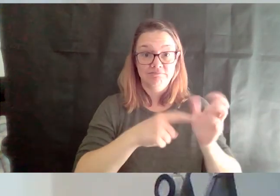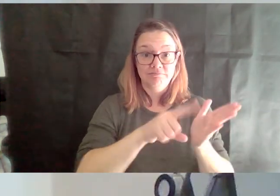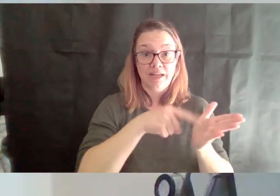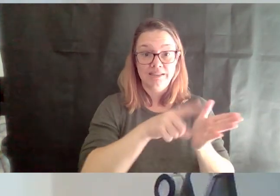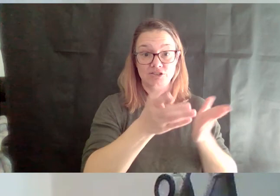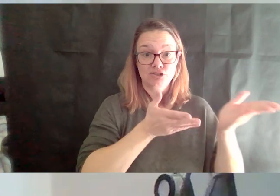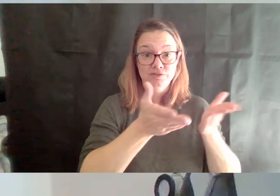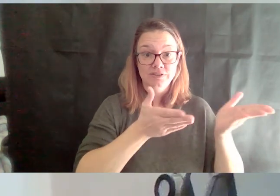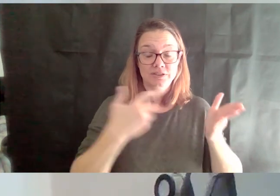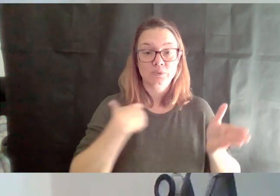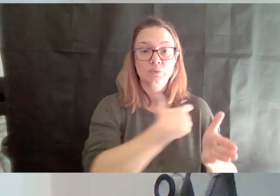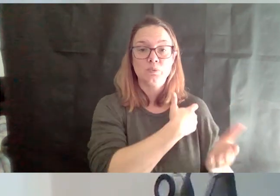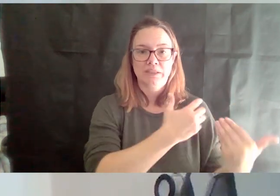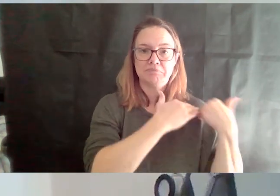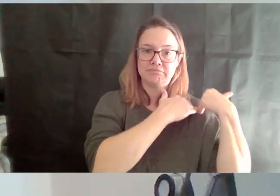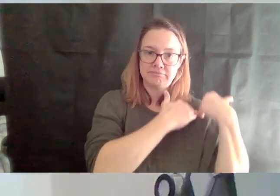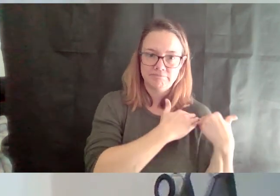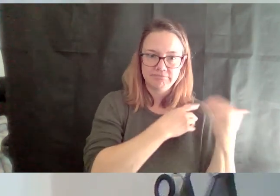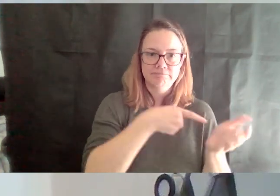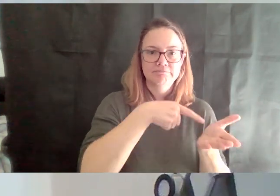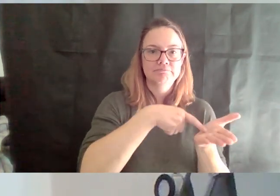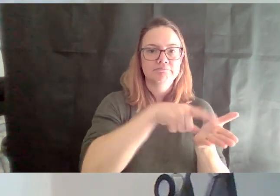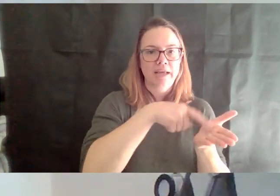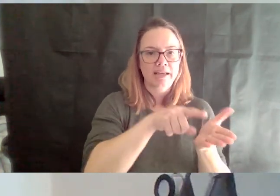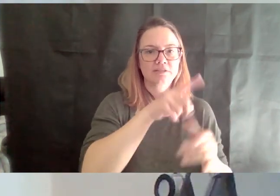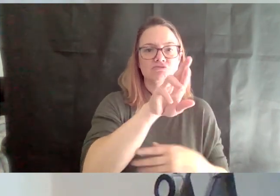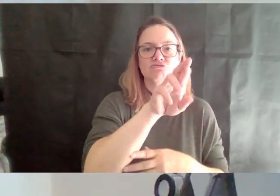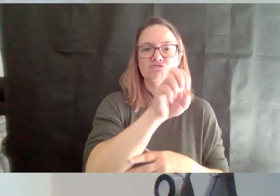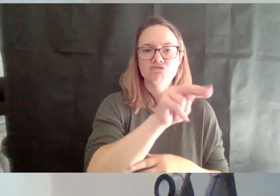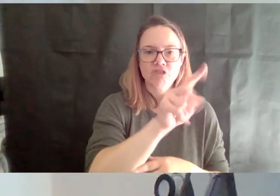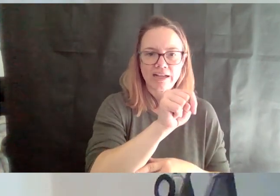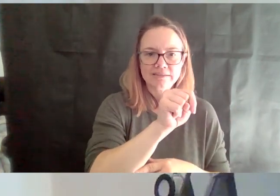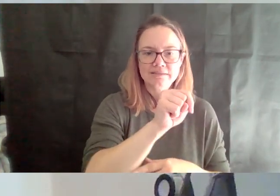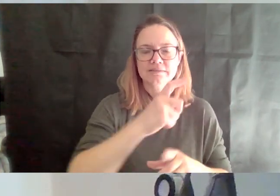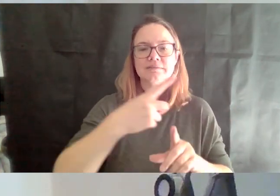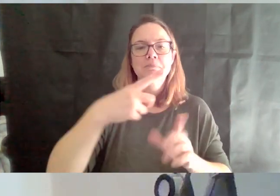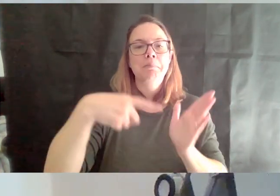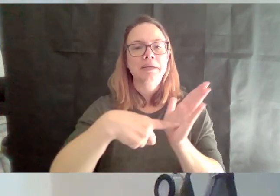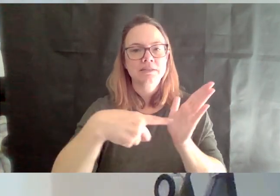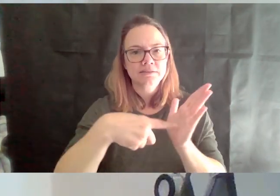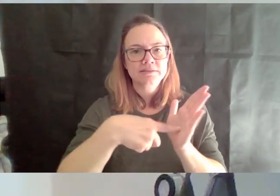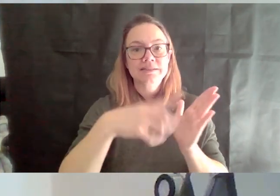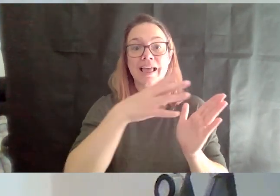we take on the burden of making monthly payments for things like rent and bills, as well as reporting required information